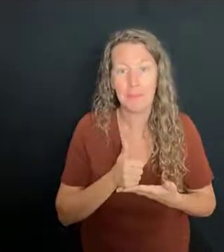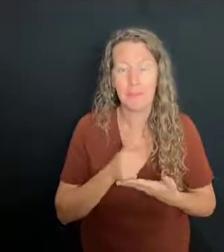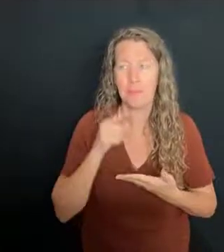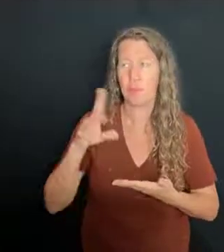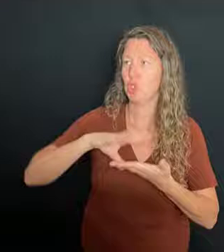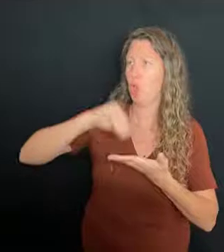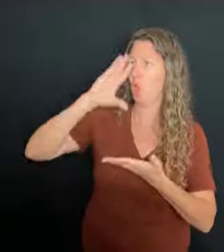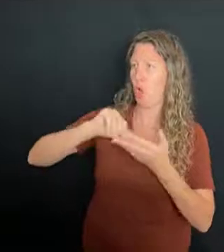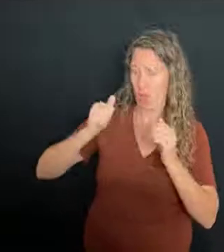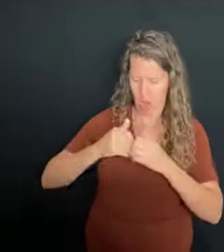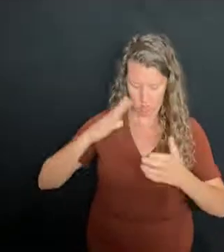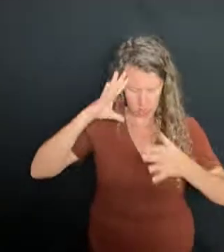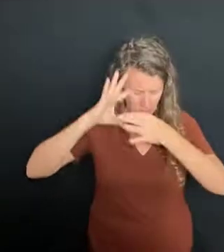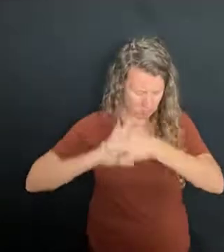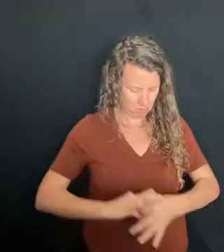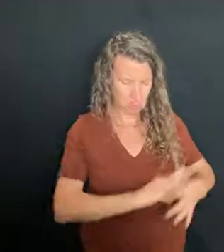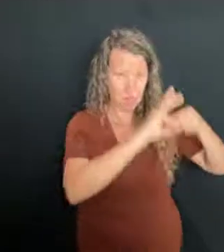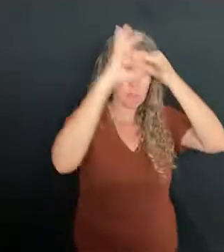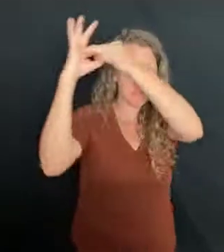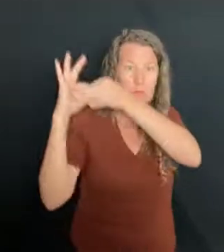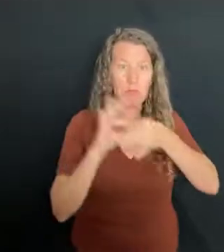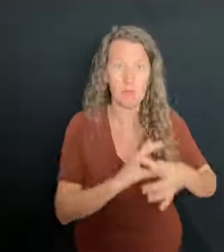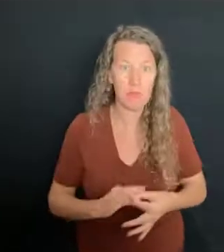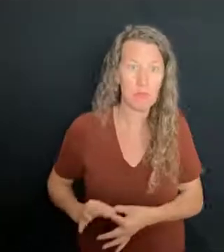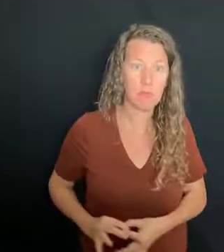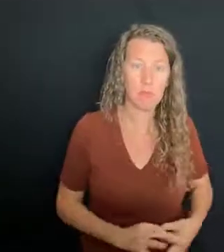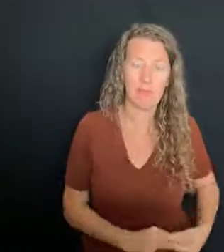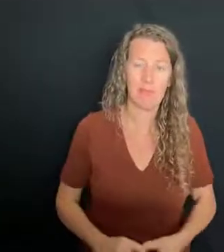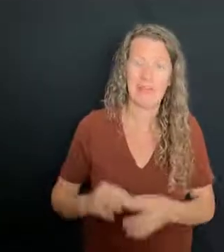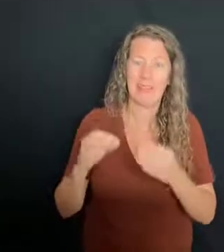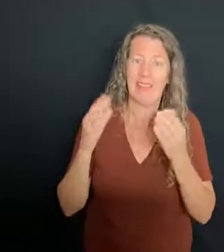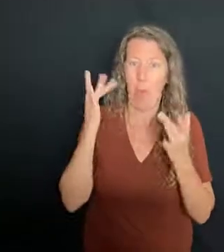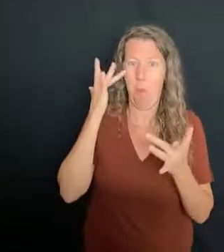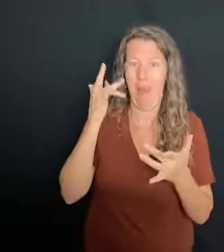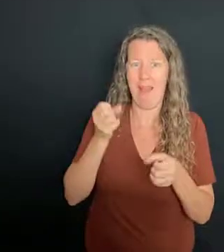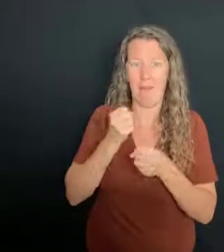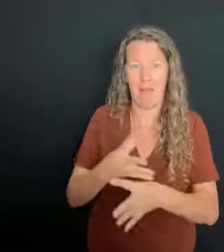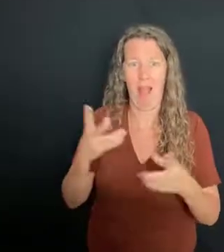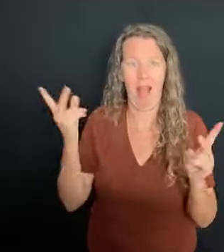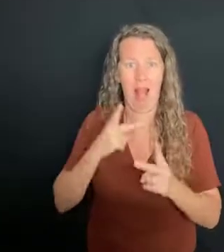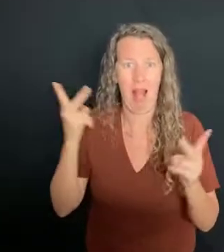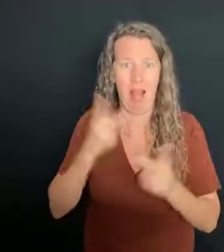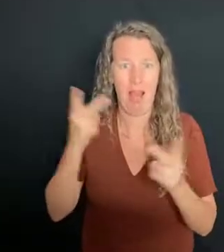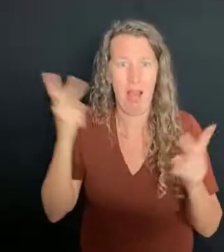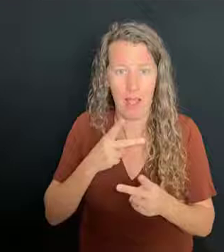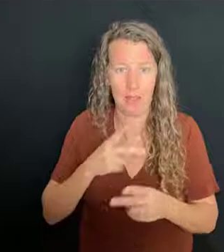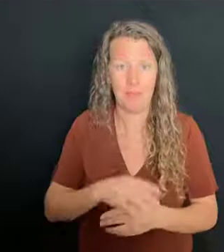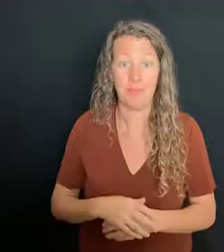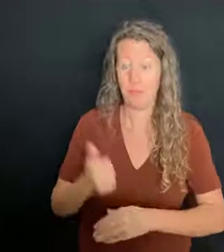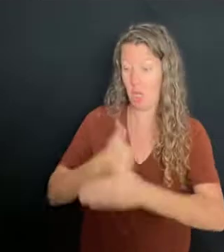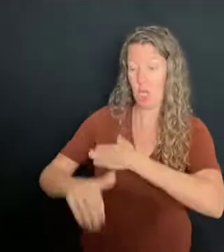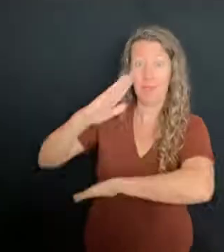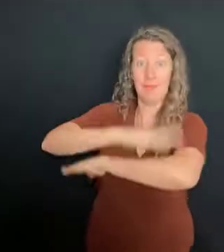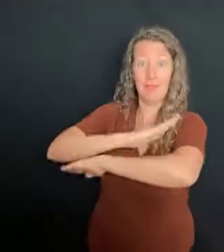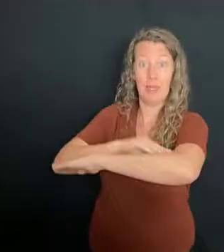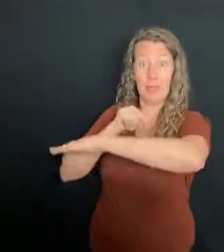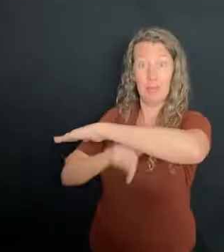and how not to have so many accidents [Joel Snyder] Under a table, Rosalee sits on the floor, rubbing her head.